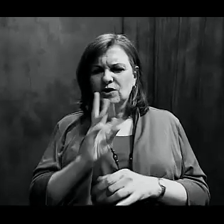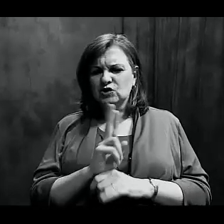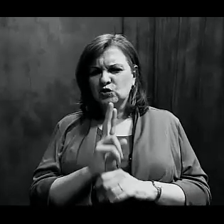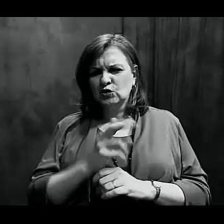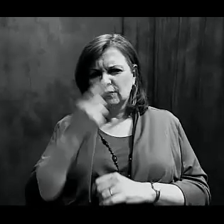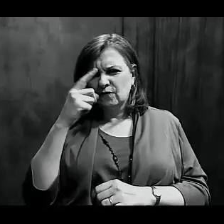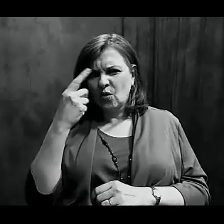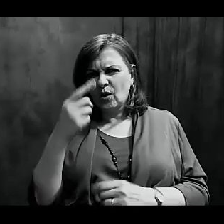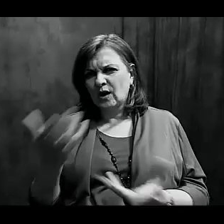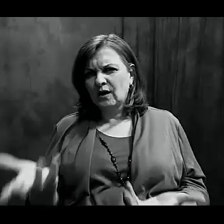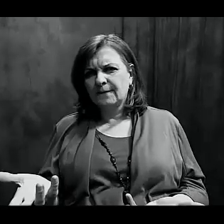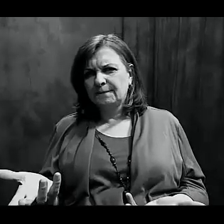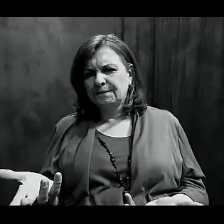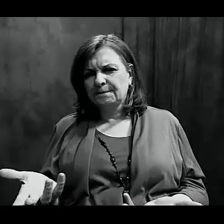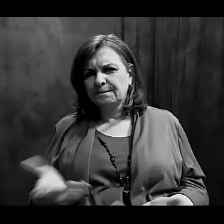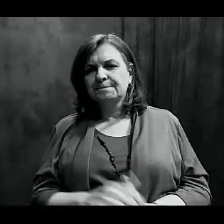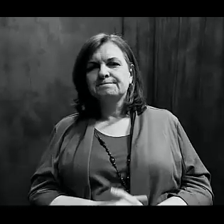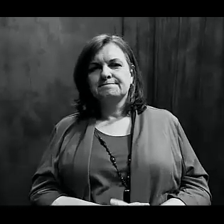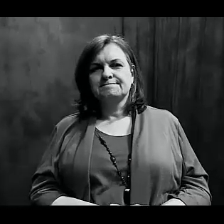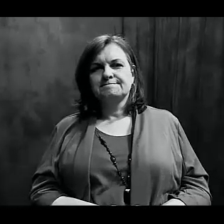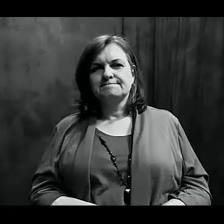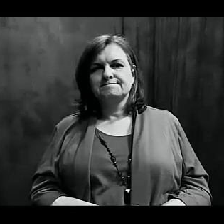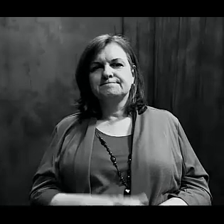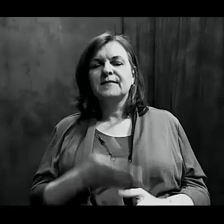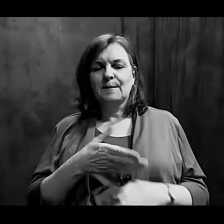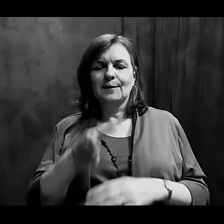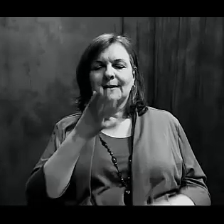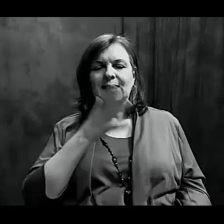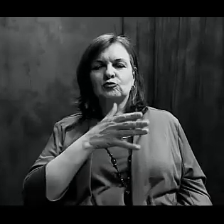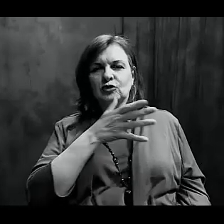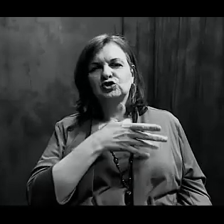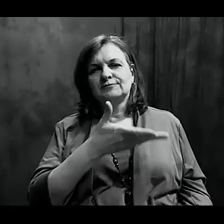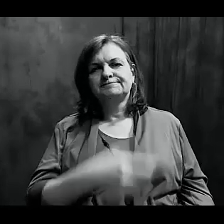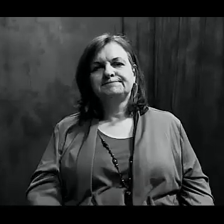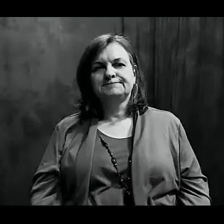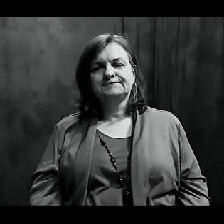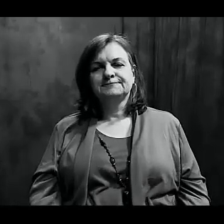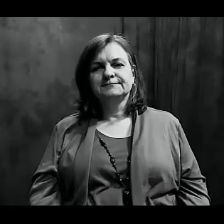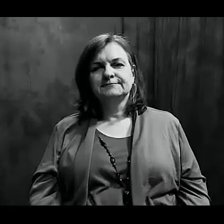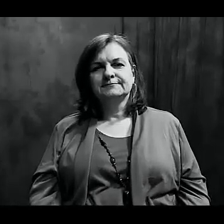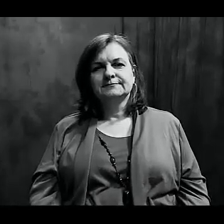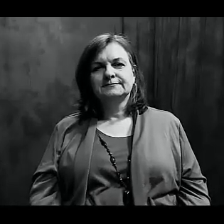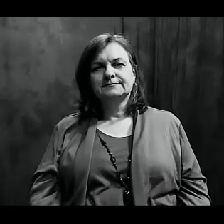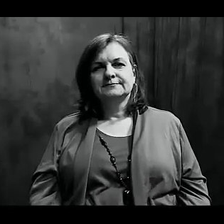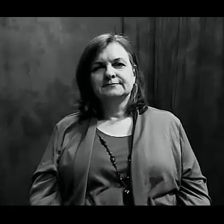what are they using the water for?? primarily agriculture.